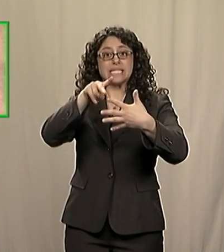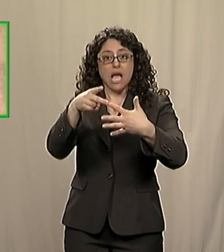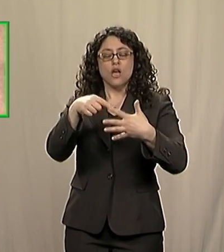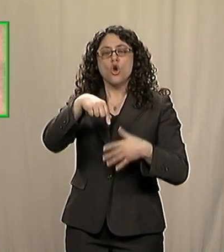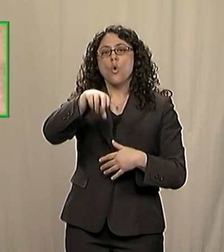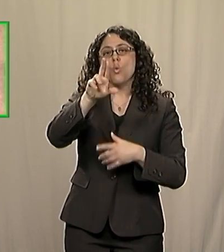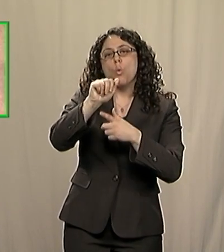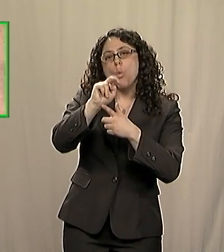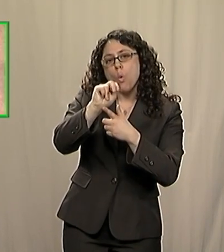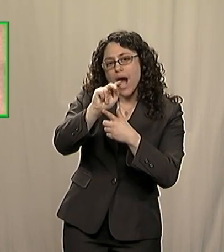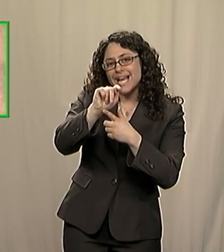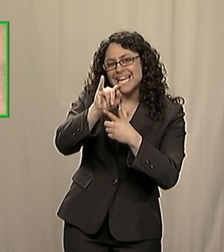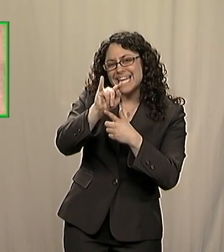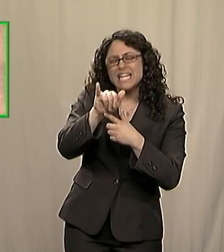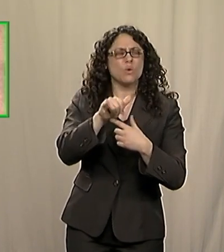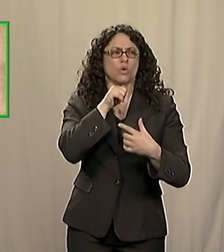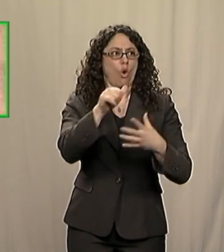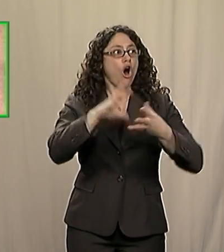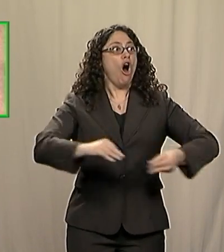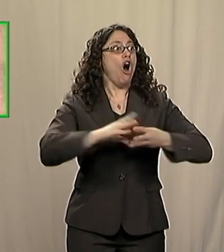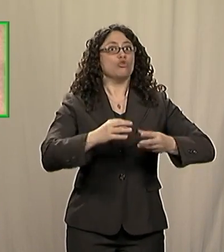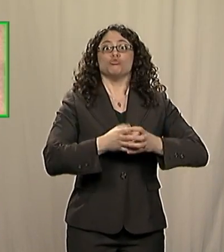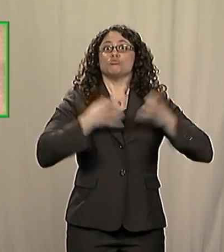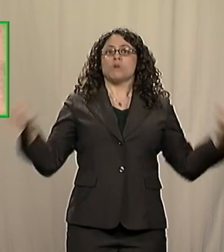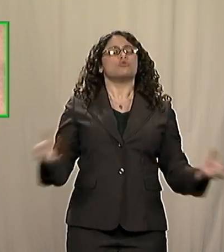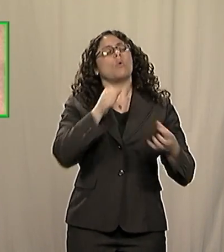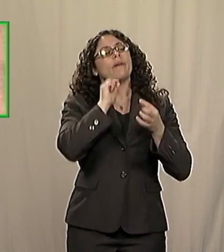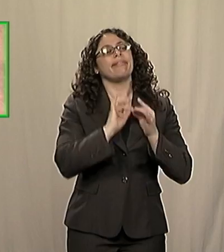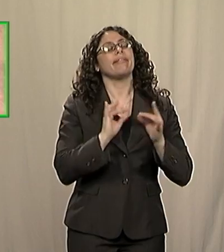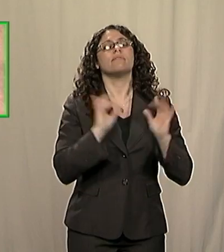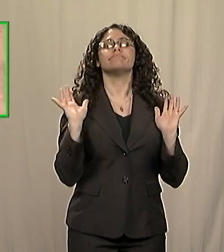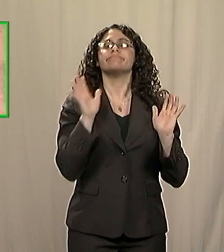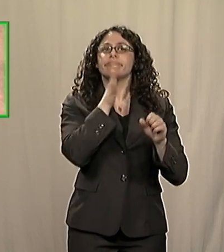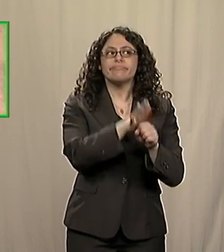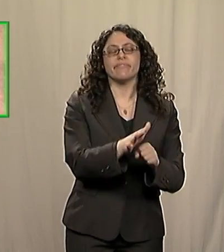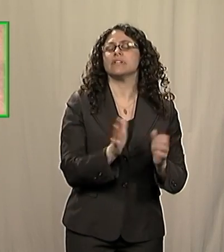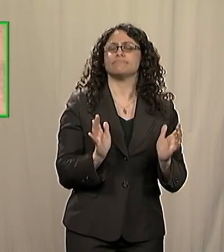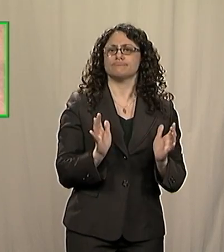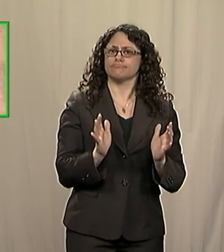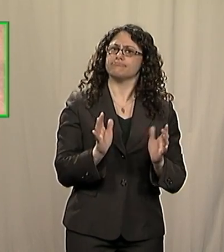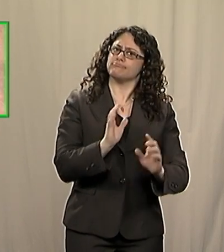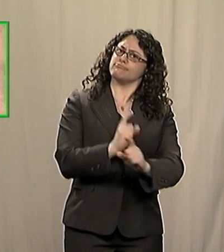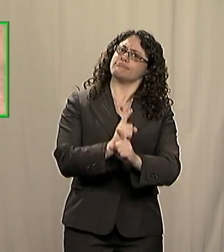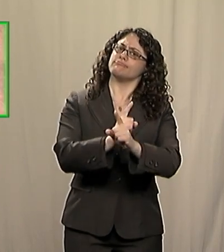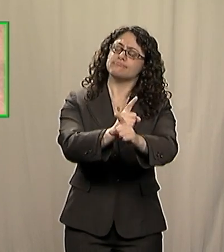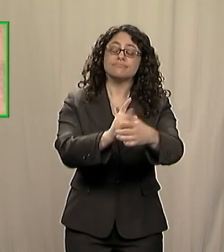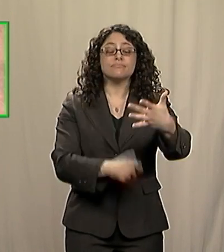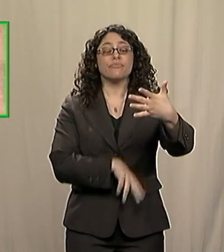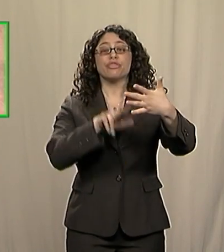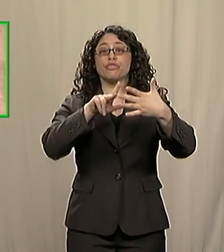We say the right amount of information, not too much or too little. The third rule is relevance.